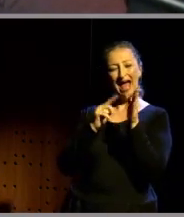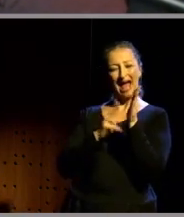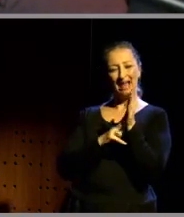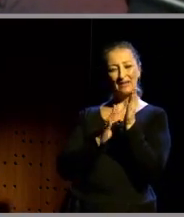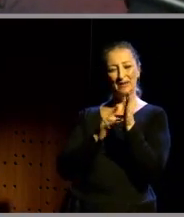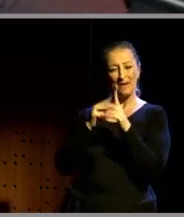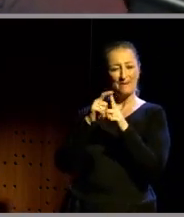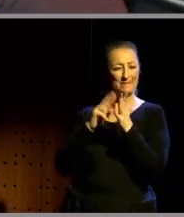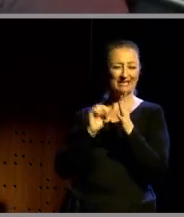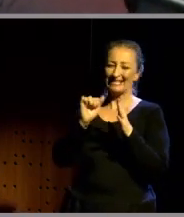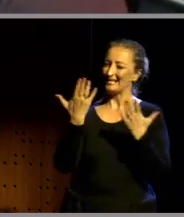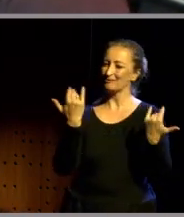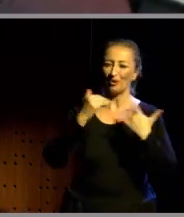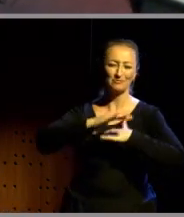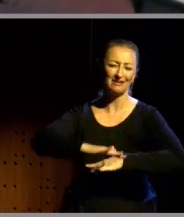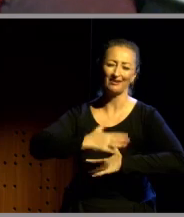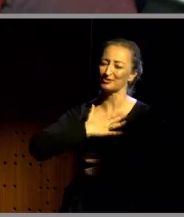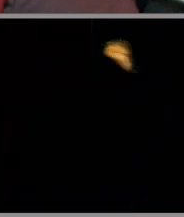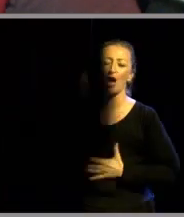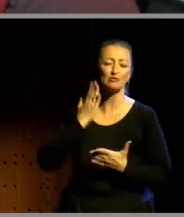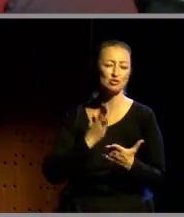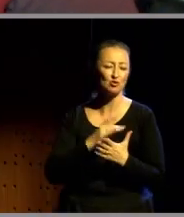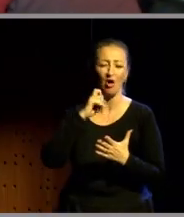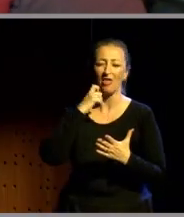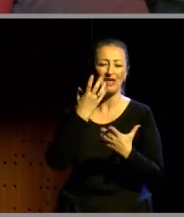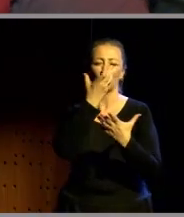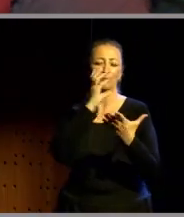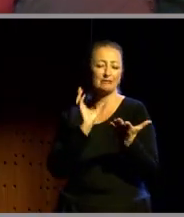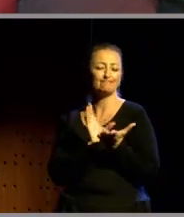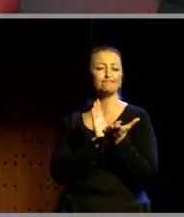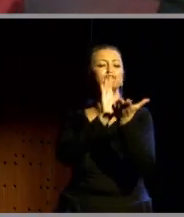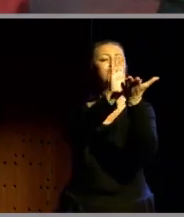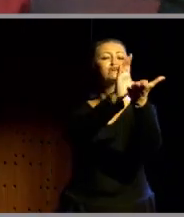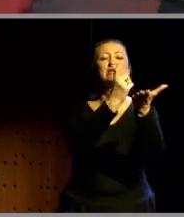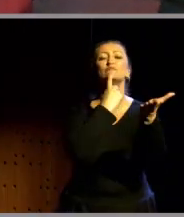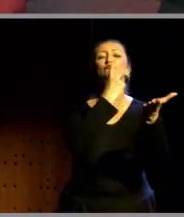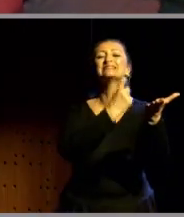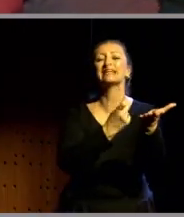a museum somewhere very soon because great humour. I joked with him before I said,